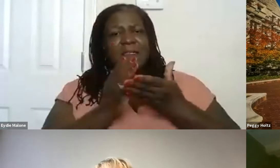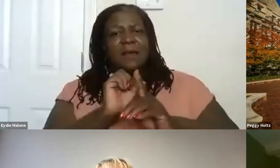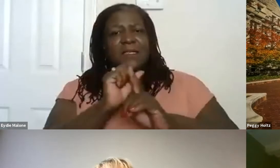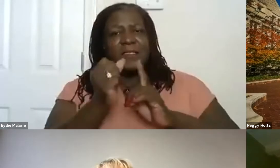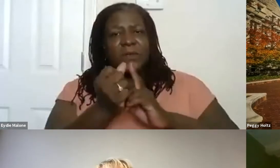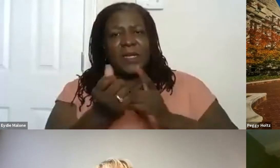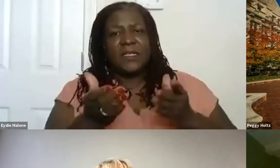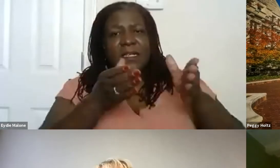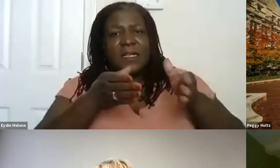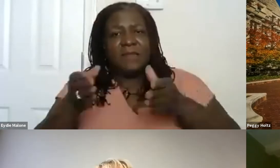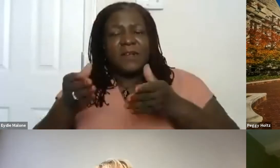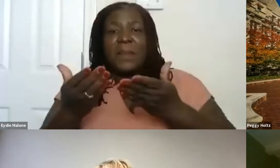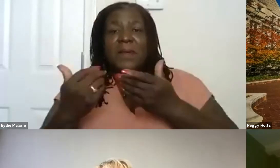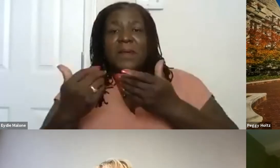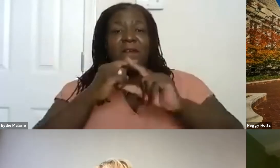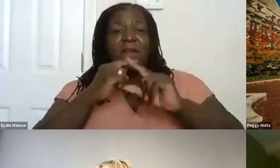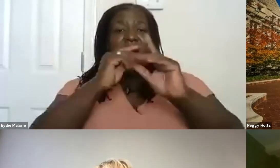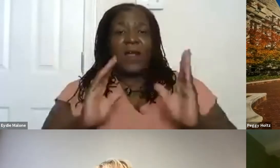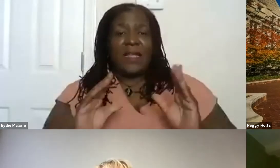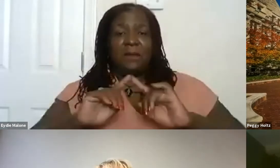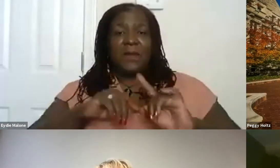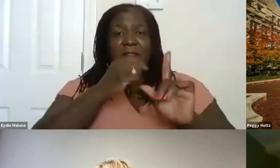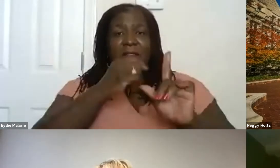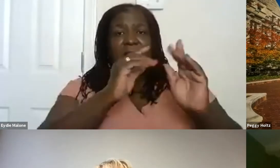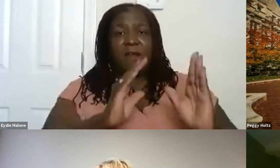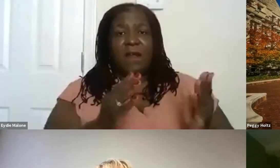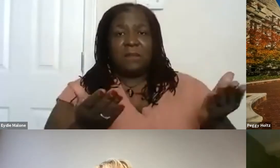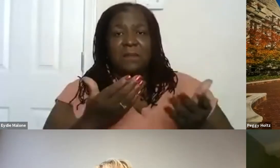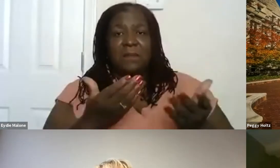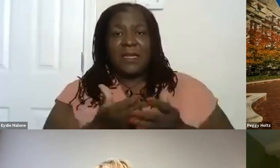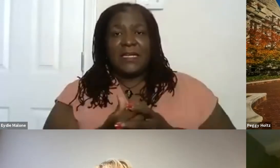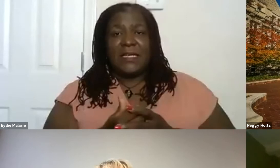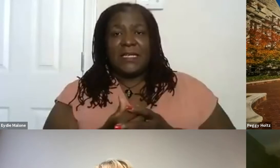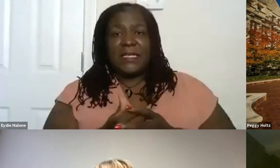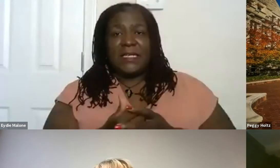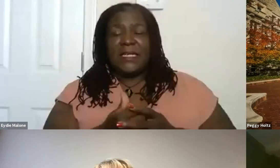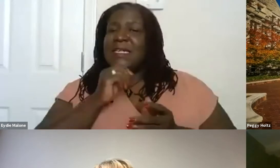have a guardian that maybe differs in their view about the vaccine so that could be a